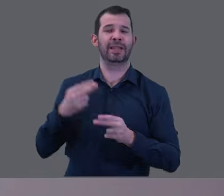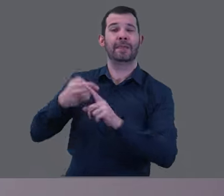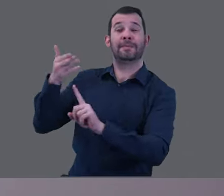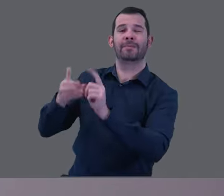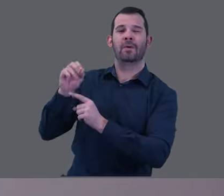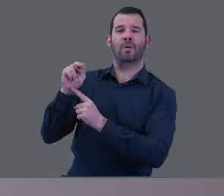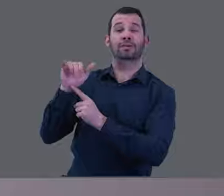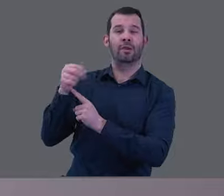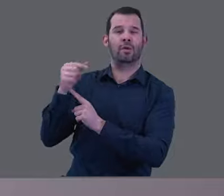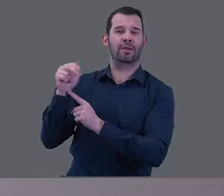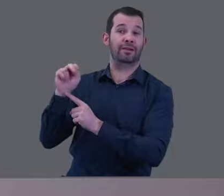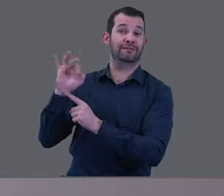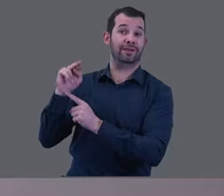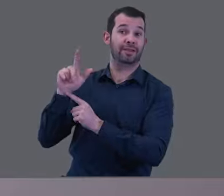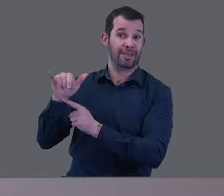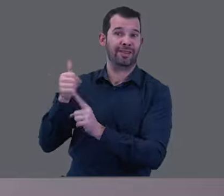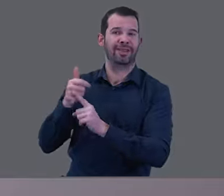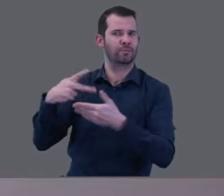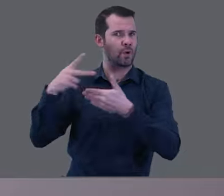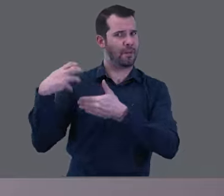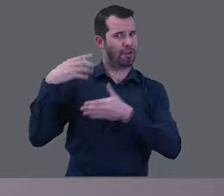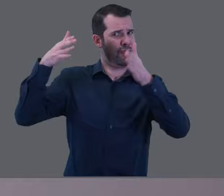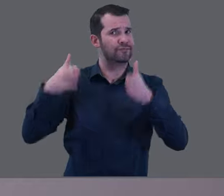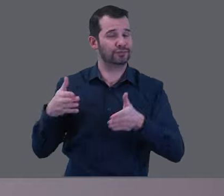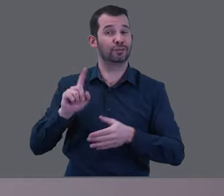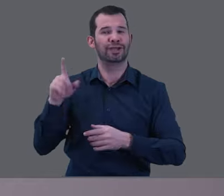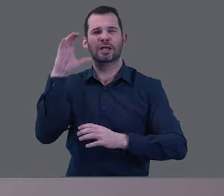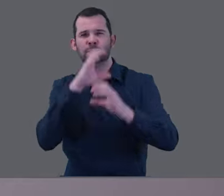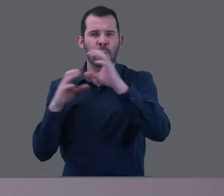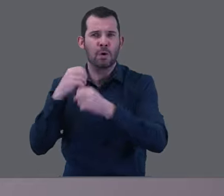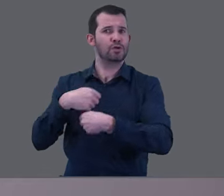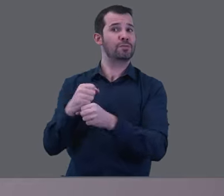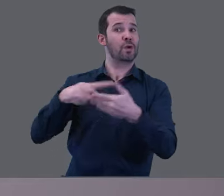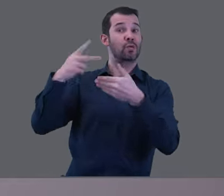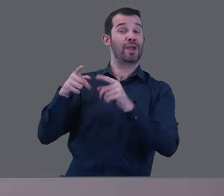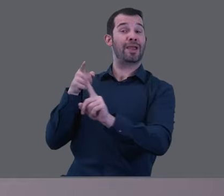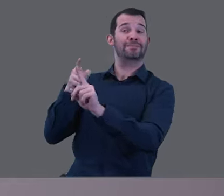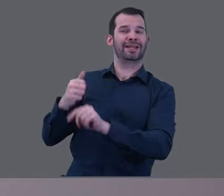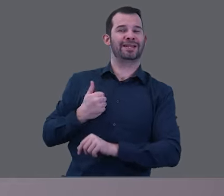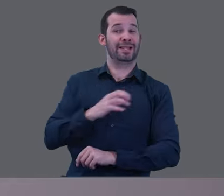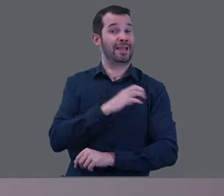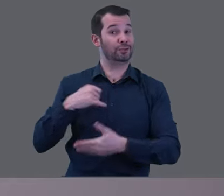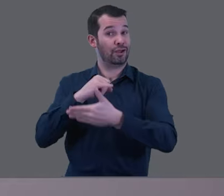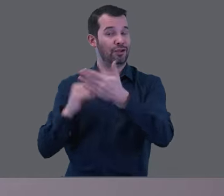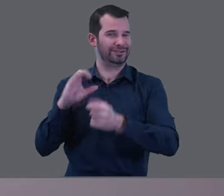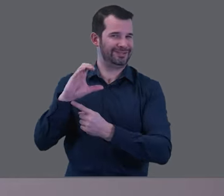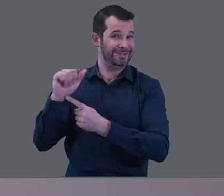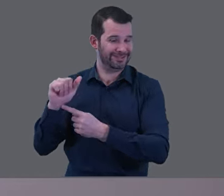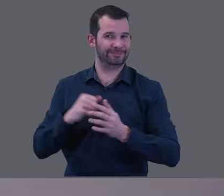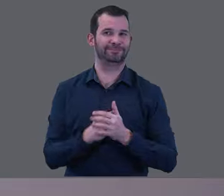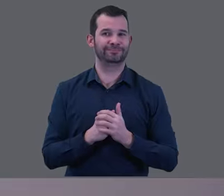My name is Onya Hogan-Finlay, and I’m a program officer in the Explore and Create program at the Canada Council for the Arts.